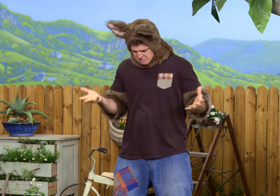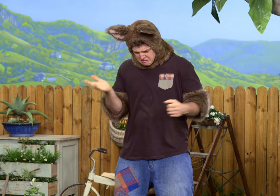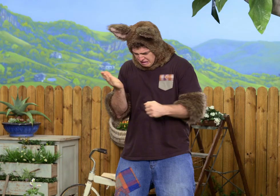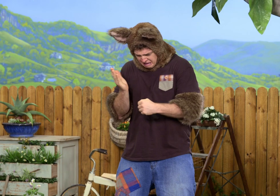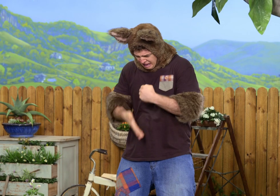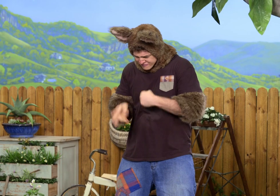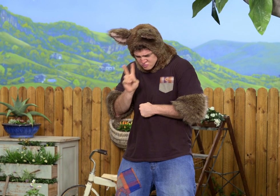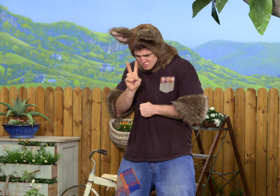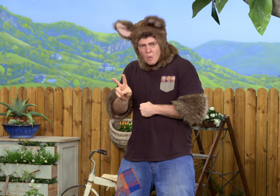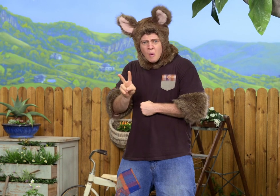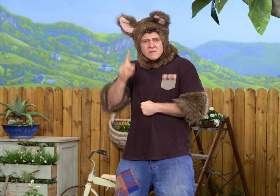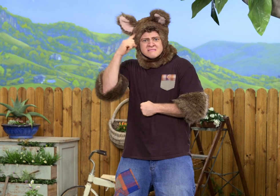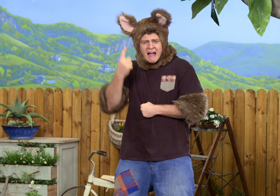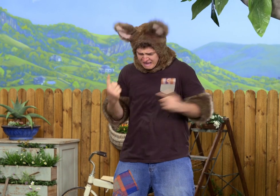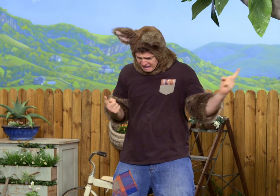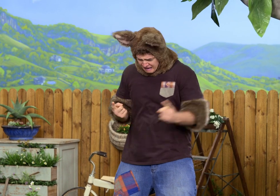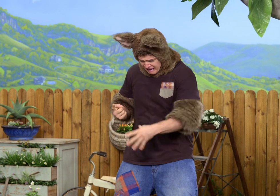I didn't see Sally come and take them.